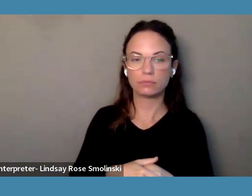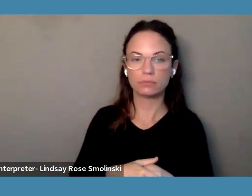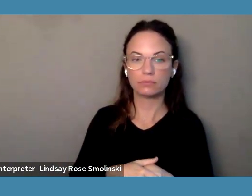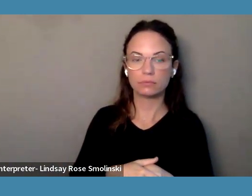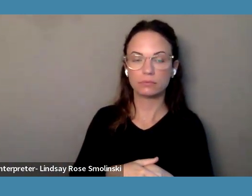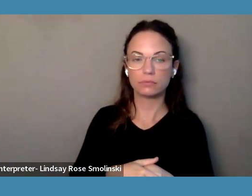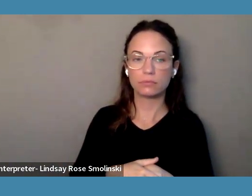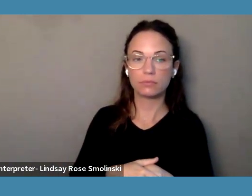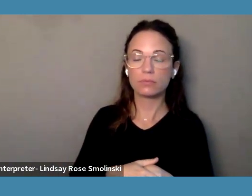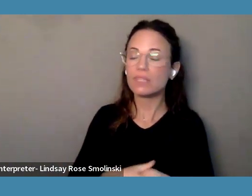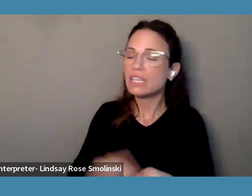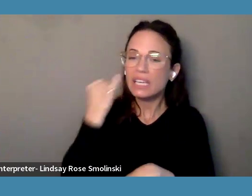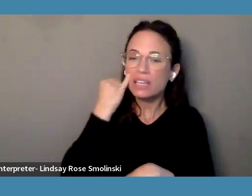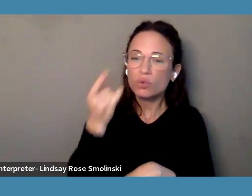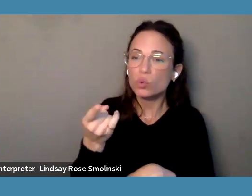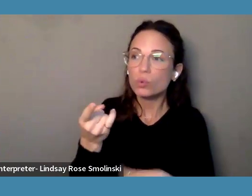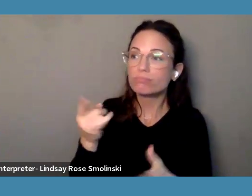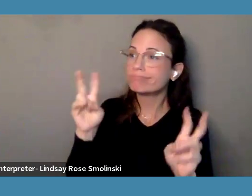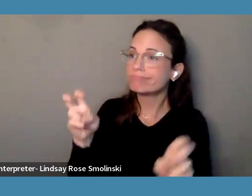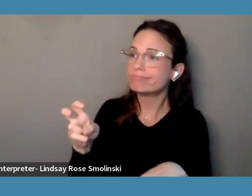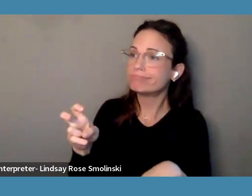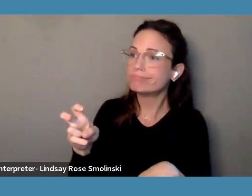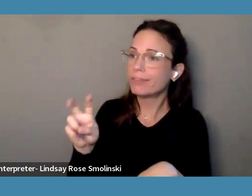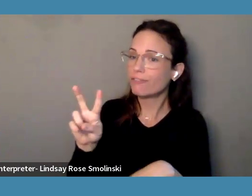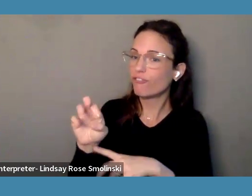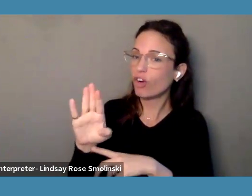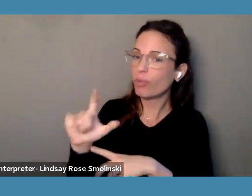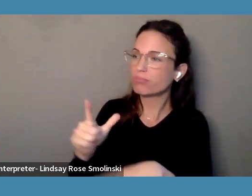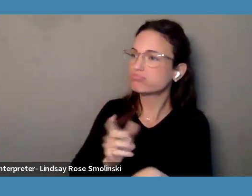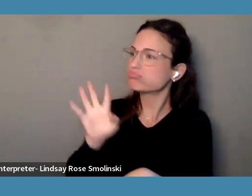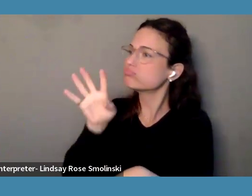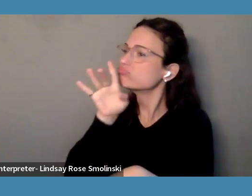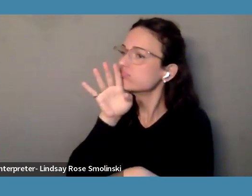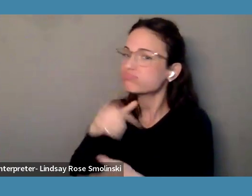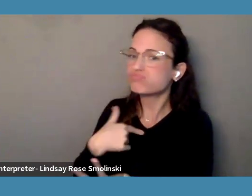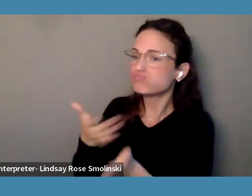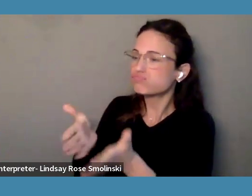And even if you make a verbal request, I would still suggest following up